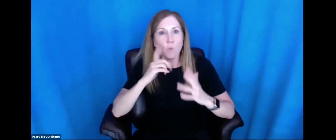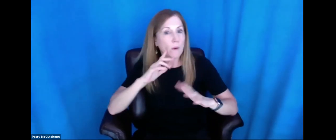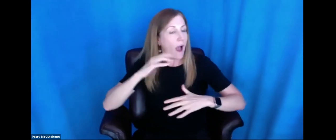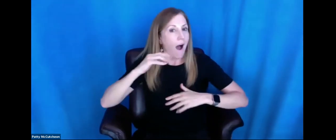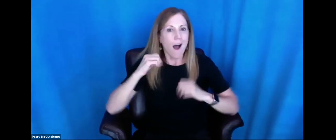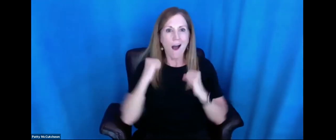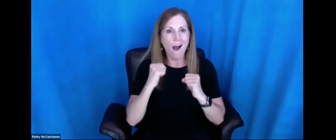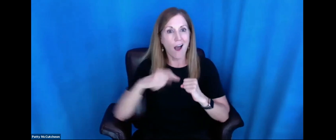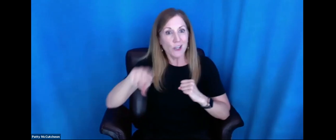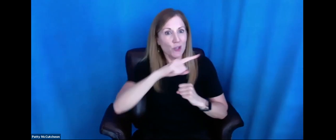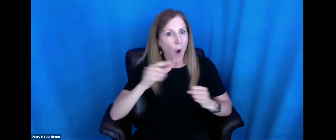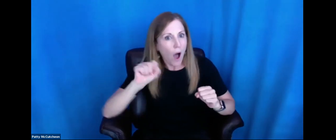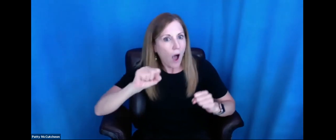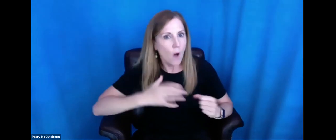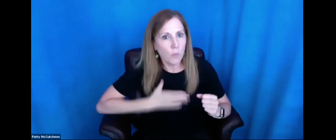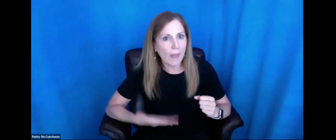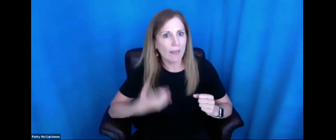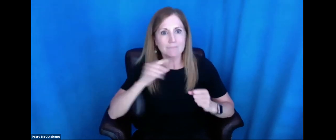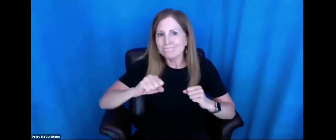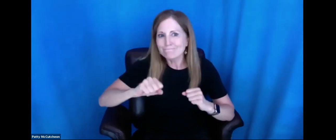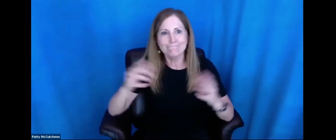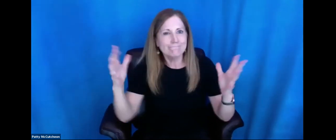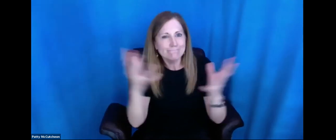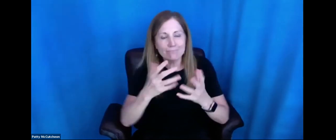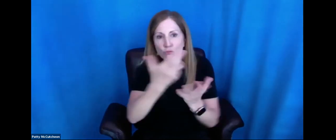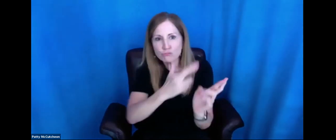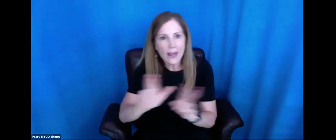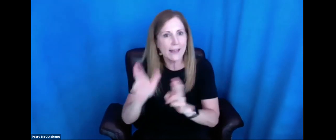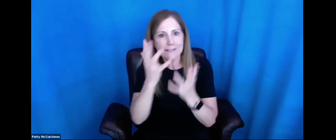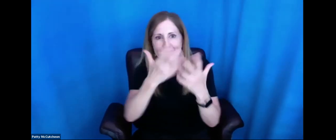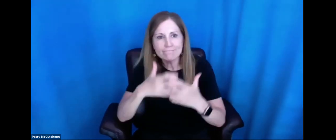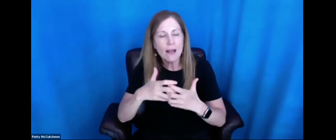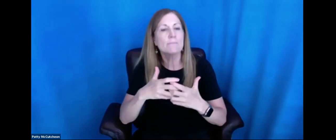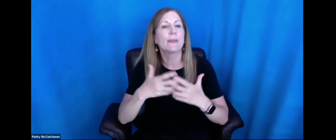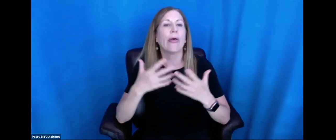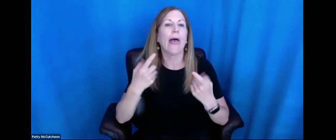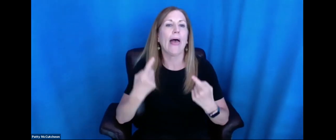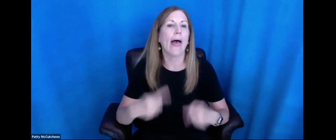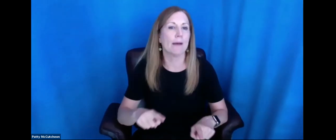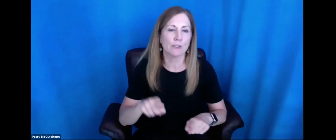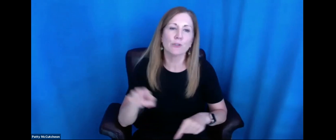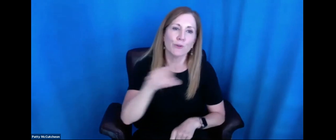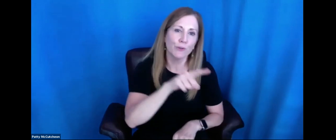We had a plan to do that. In writing and otherwise. For reasons that others can explain, because it's more